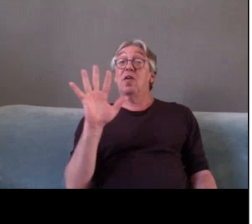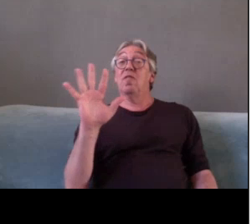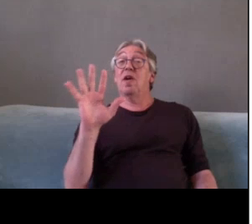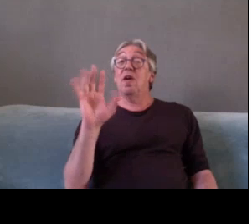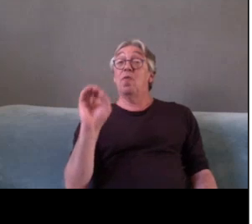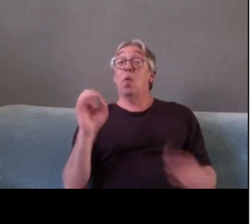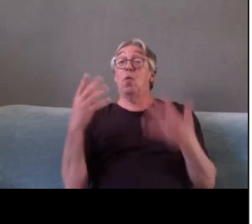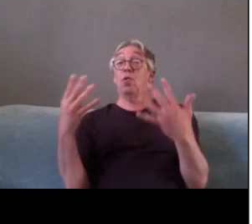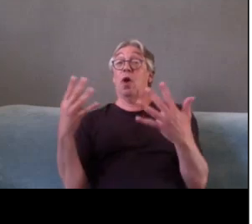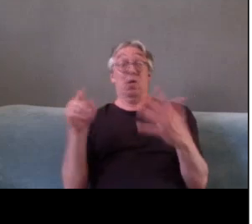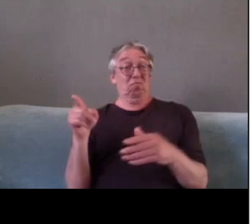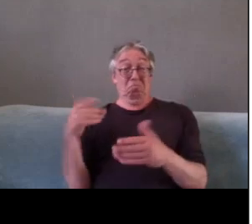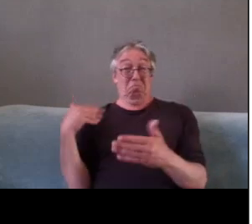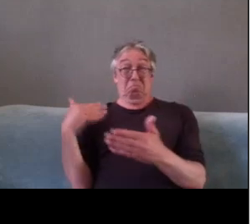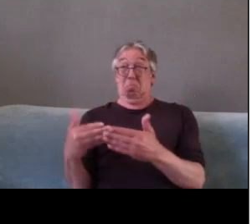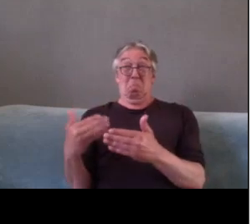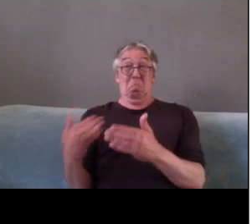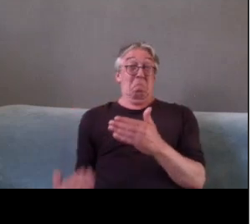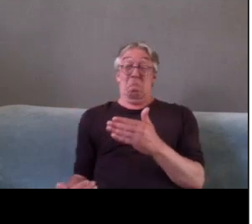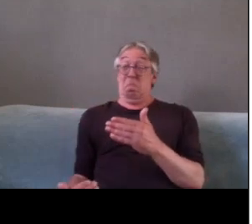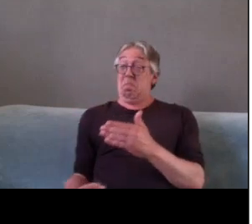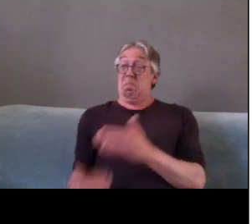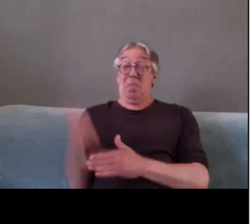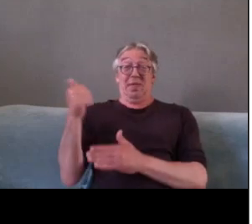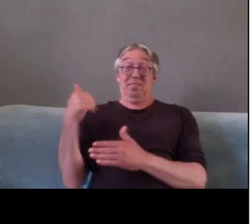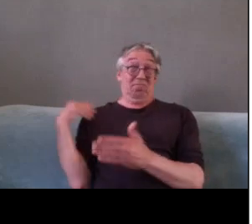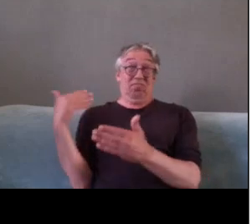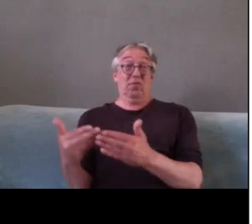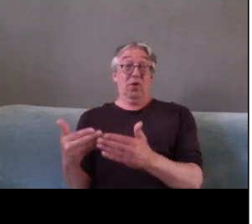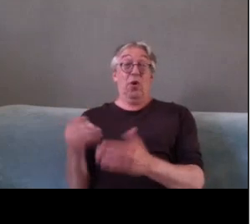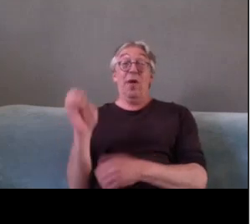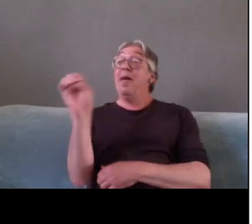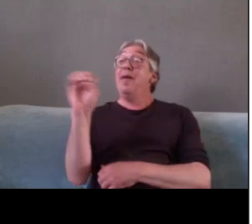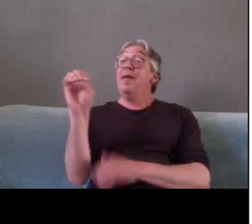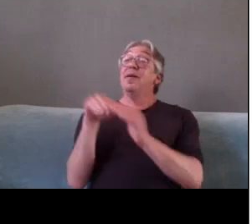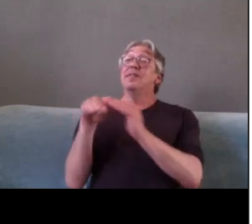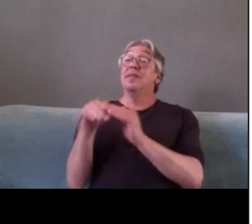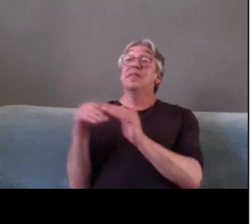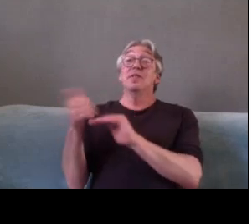I'd say that is the most advanced accessibility standard worldwide,